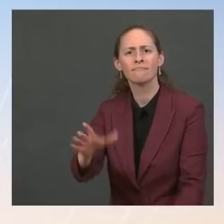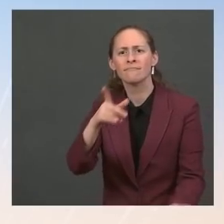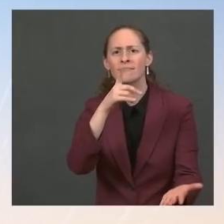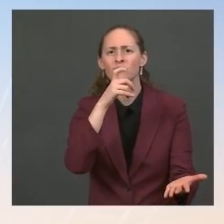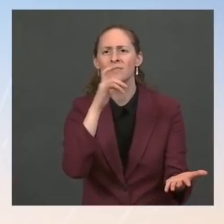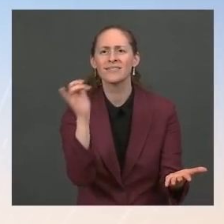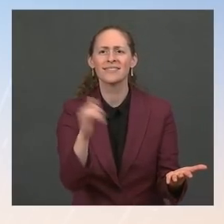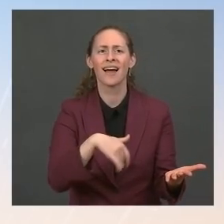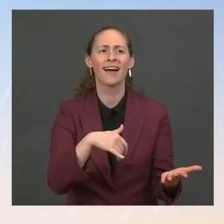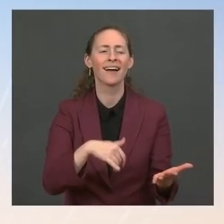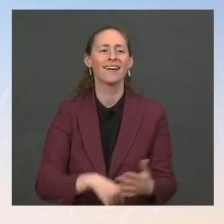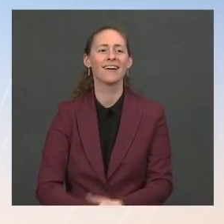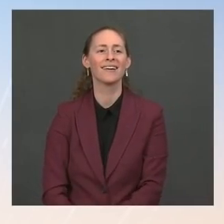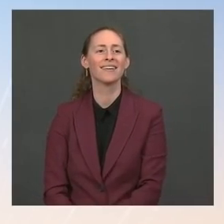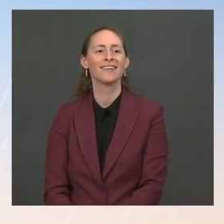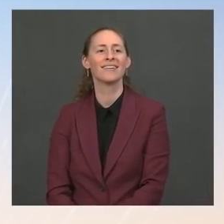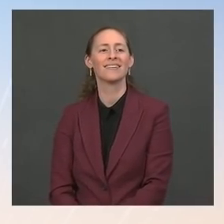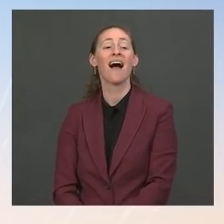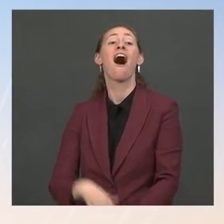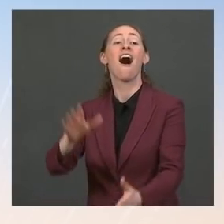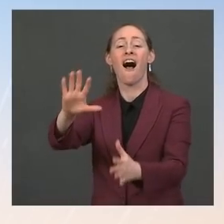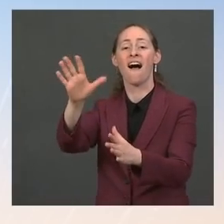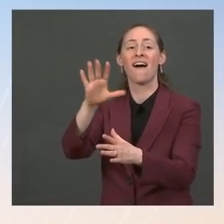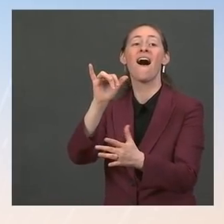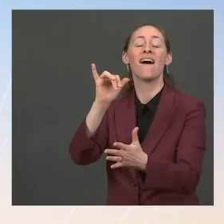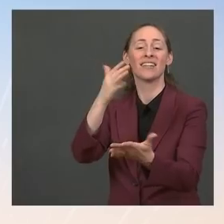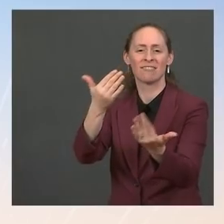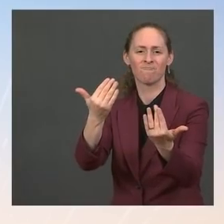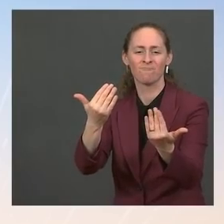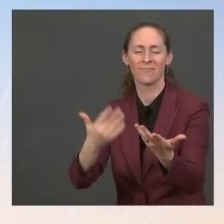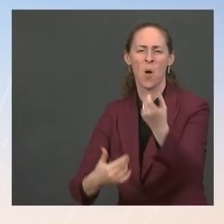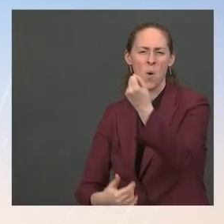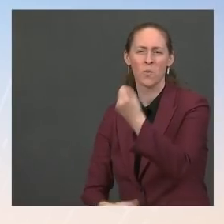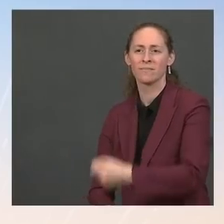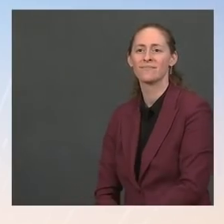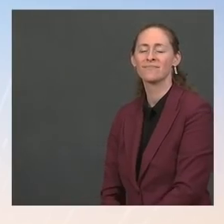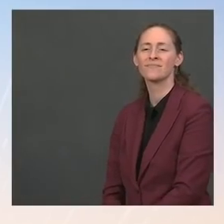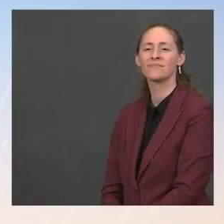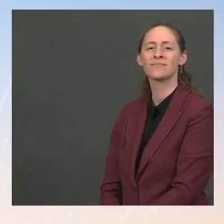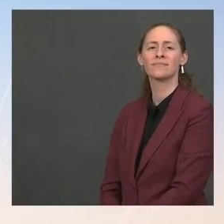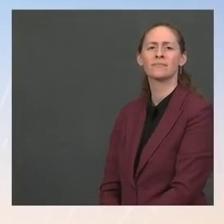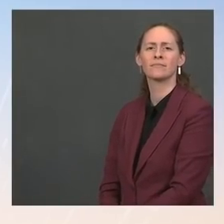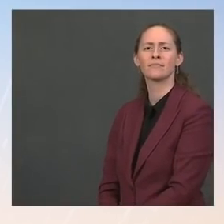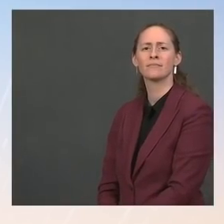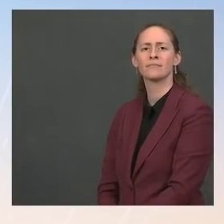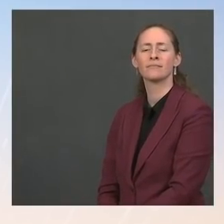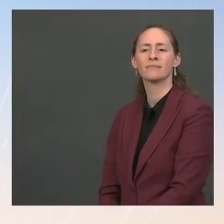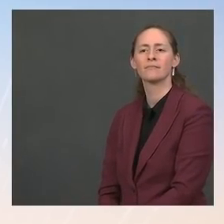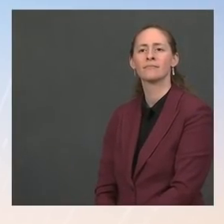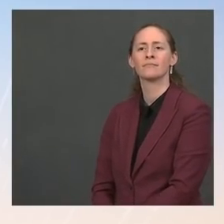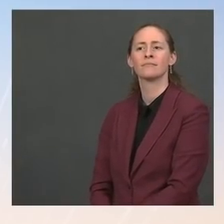Go ahead. The Press: Thank you for taking question across the room. Maybe the is see if we can limit the questions to two;